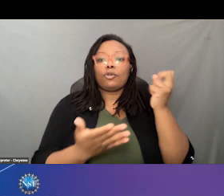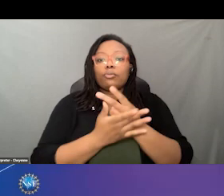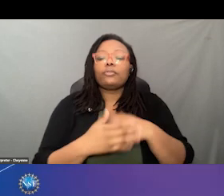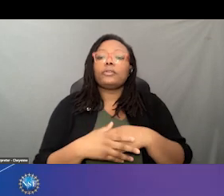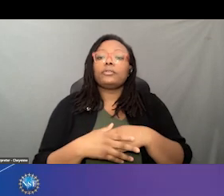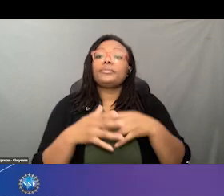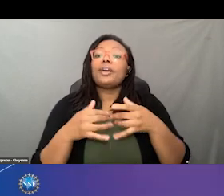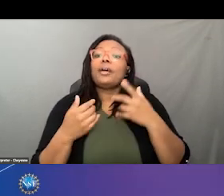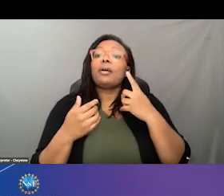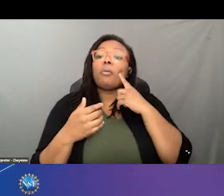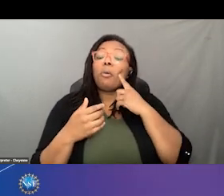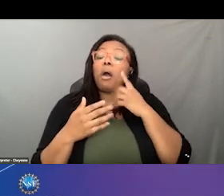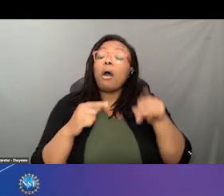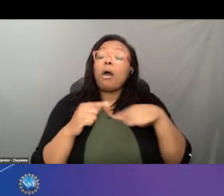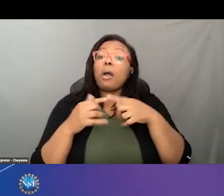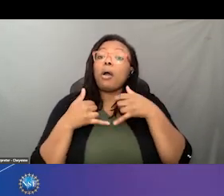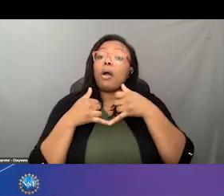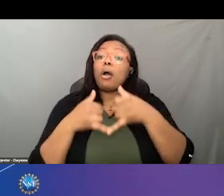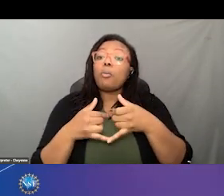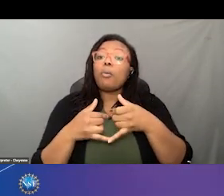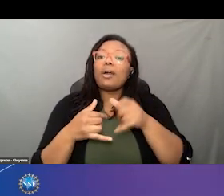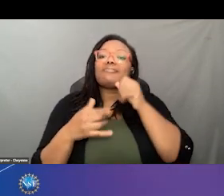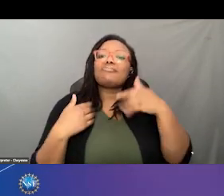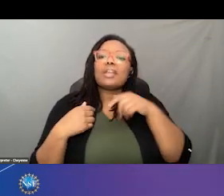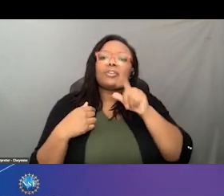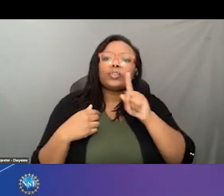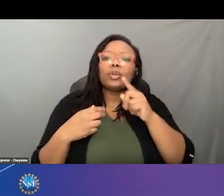What about awards lacking definite plans for use of human subjects?